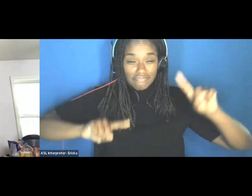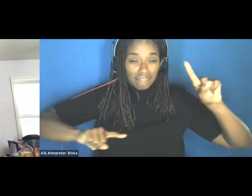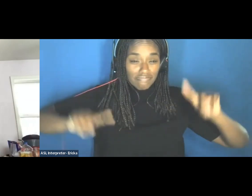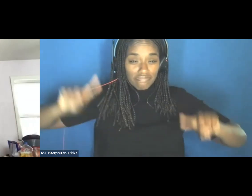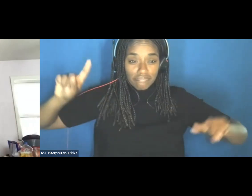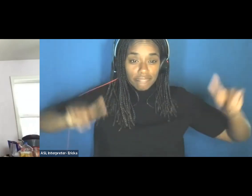Not all Latino disabled peoples, even though they express the same language are almost as diverse as you can imagine.